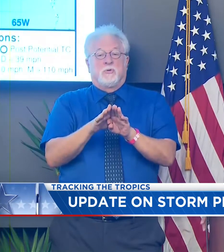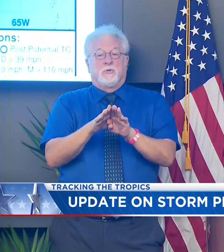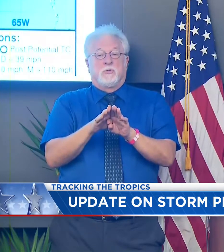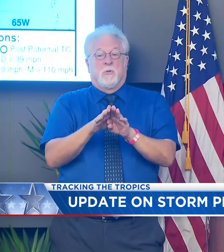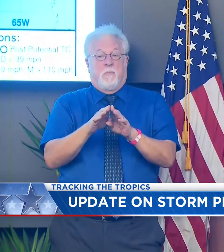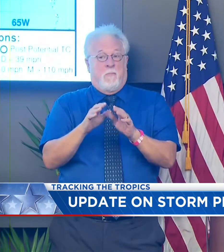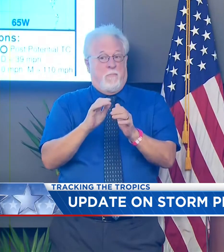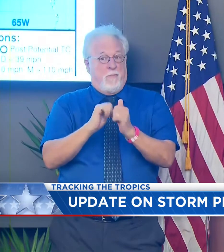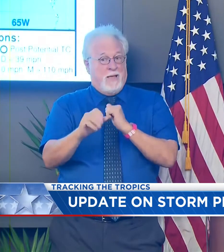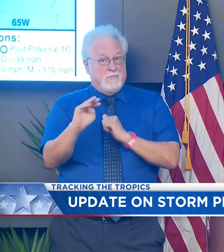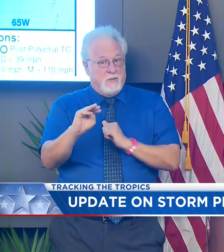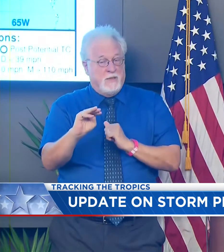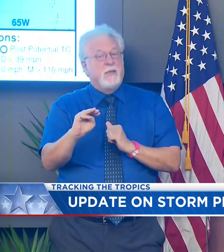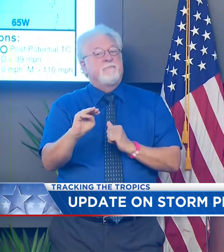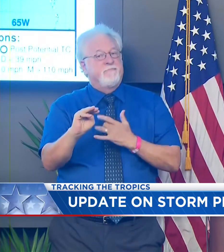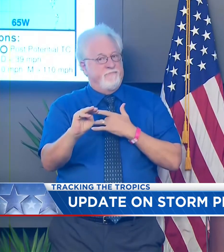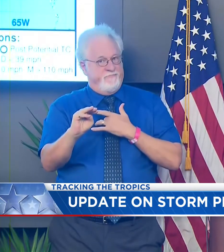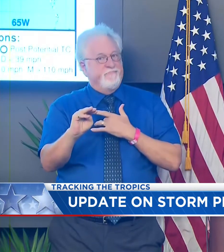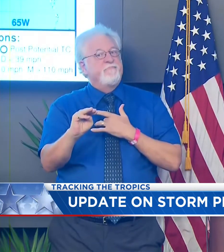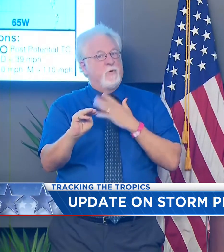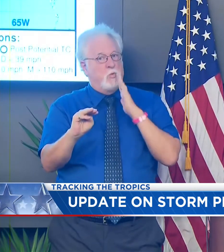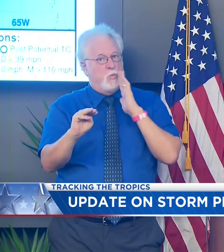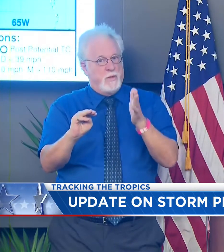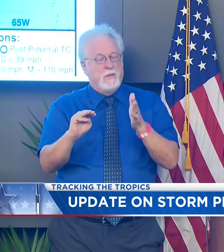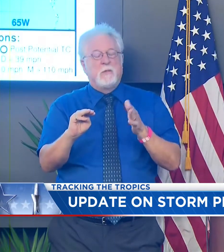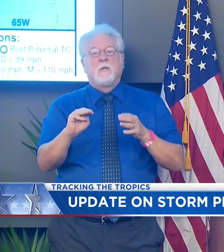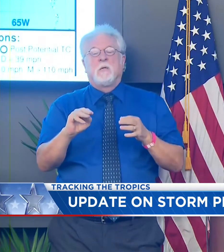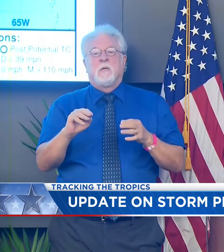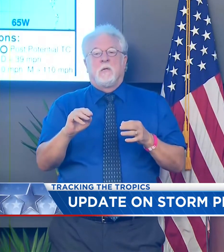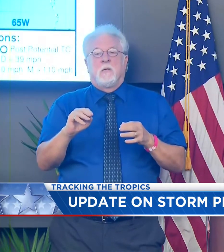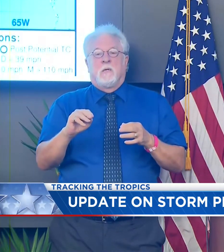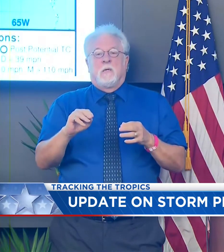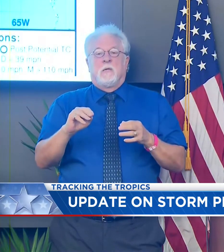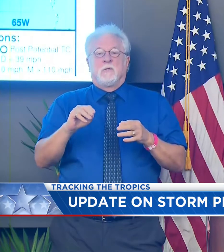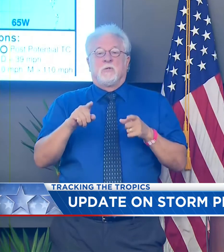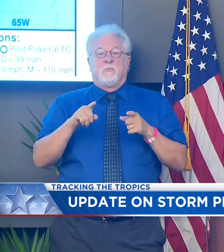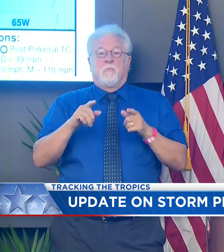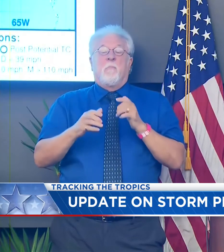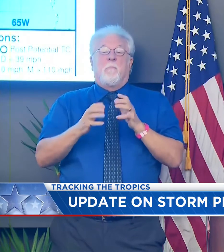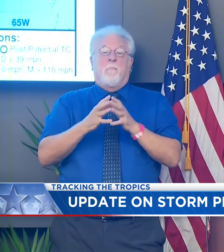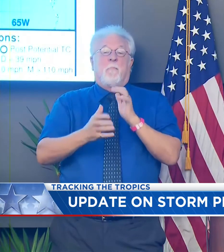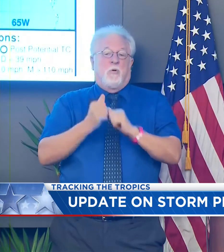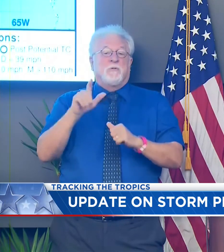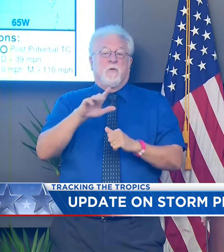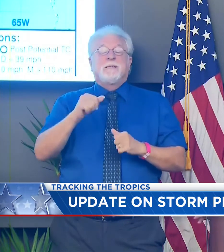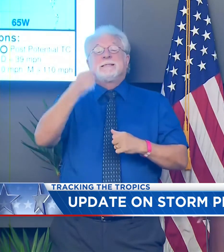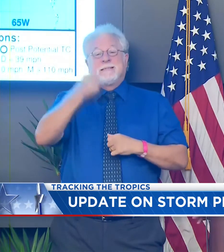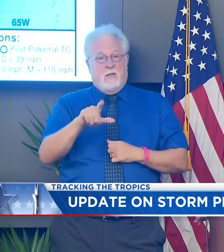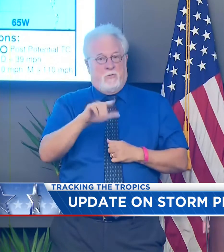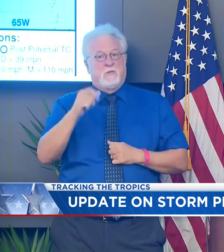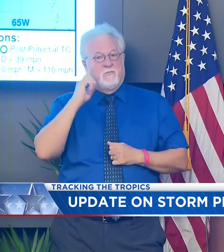LOUISIANA ON THE NORTH SHORE WILL BE CLOSED TOMORROW, MONDAY. CLOSURES EXTENDING BEYOND MONDAY